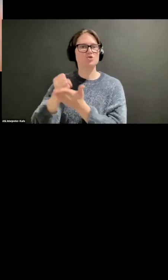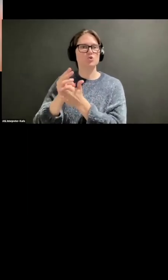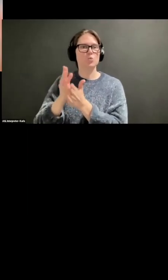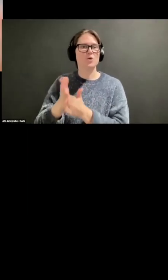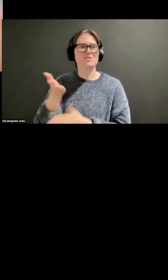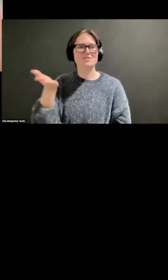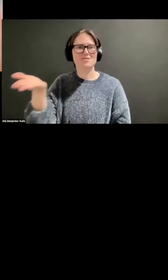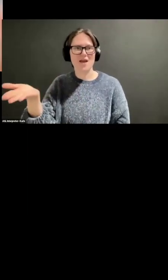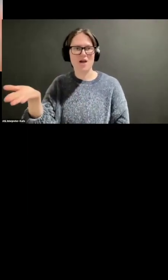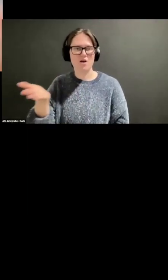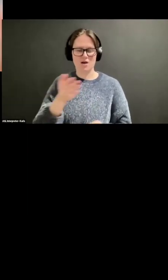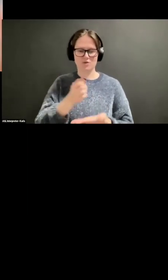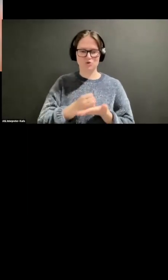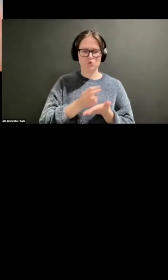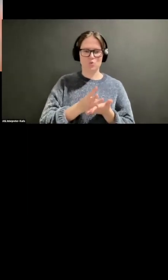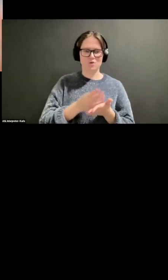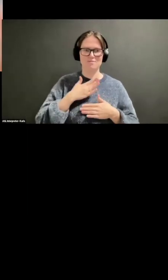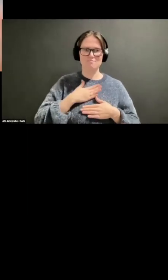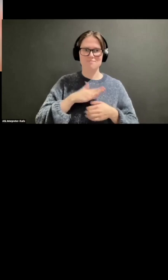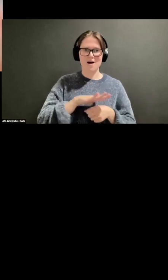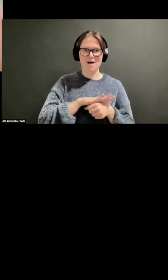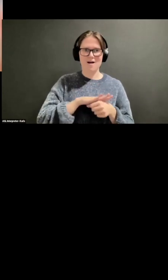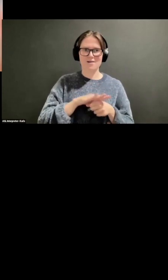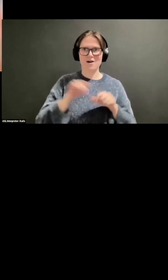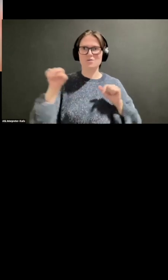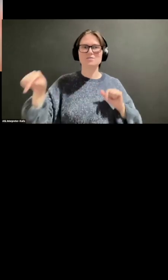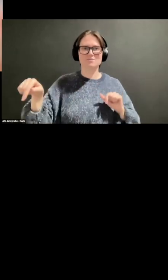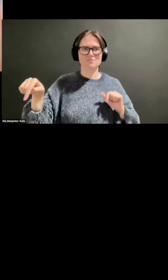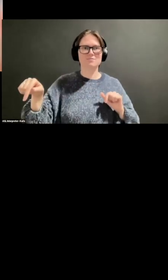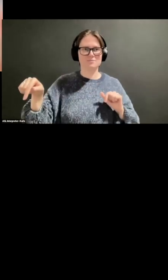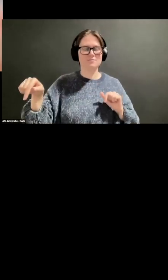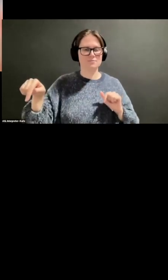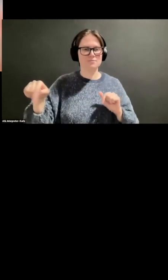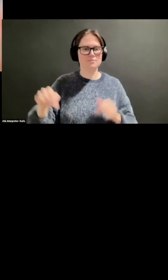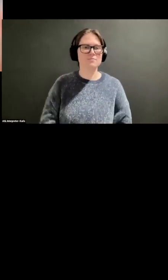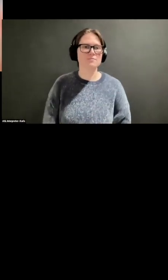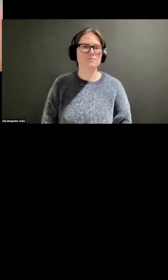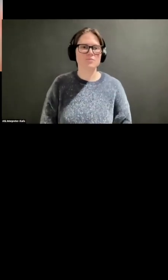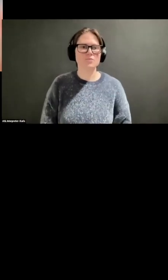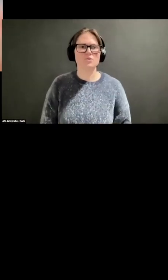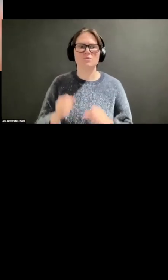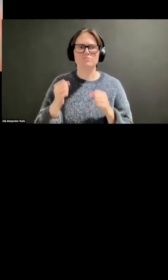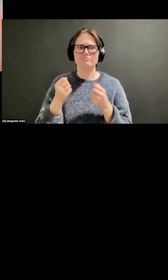that licensed me, so I will just say as a disabled